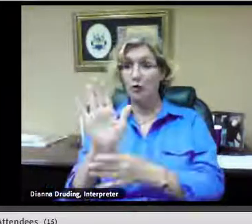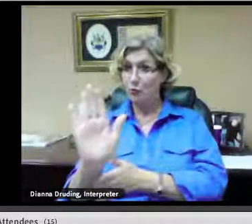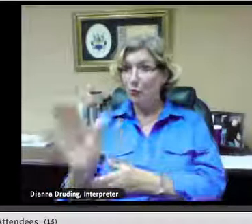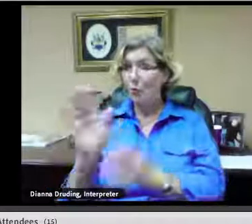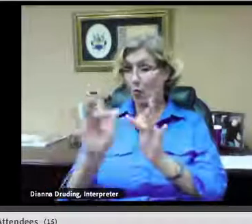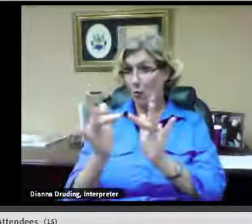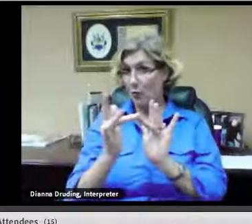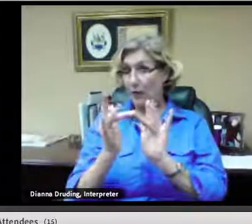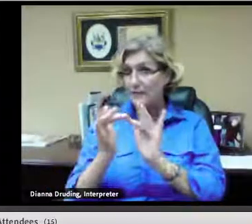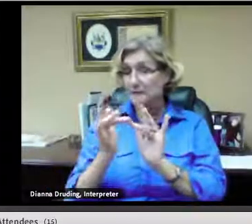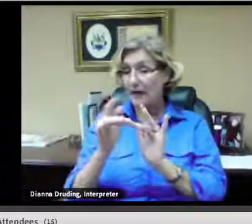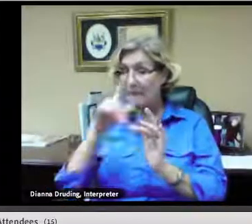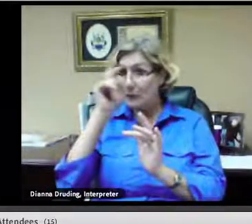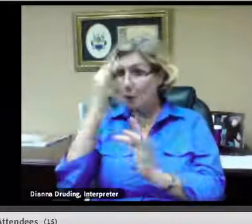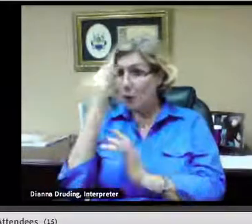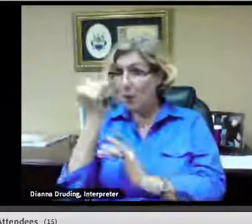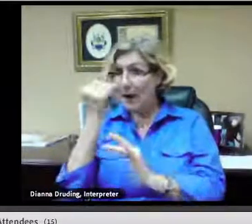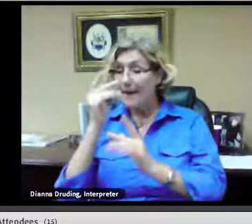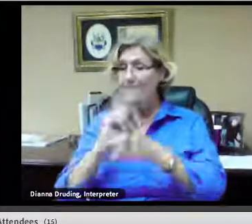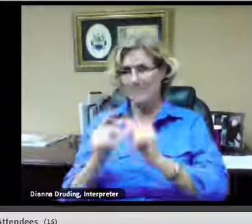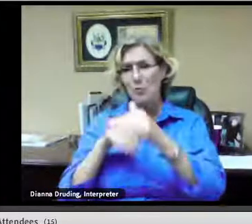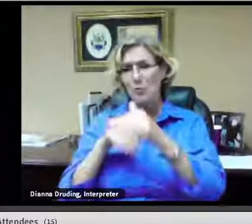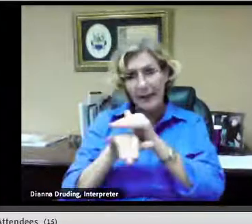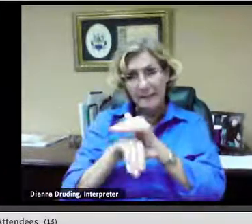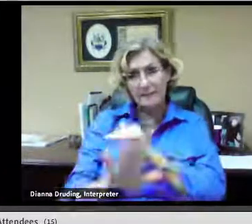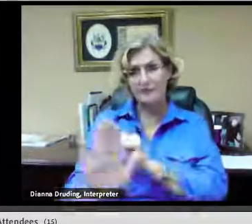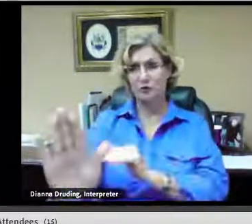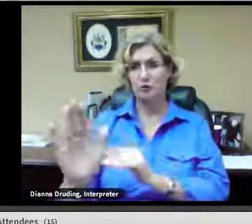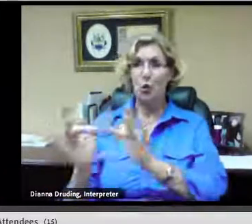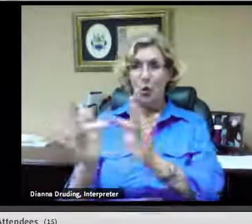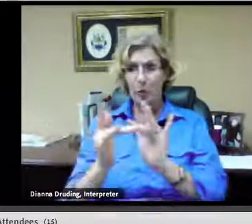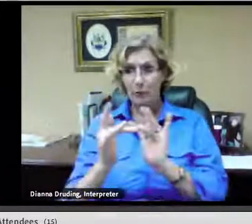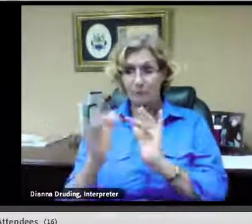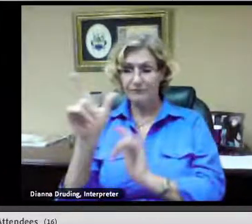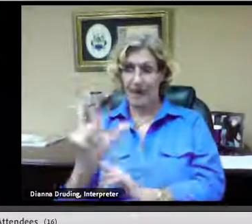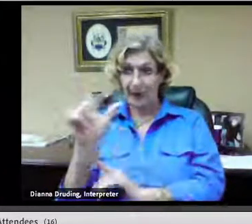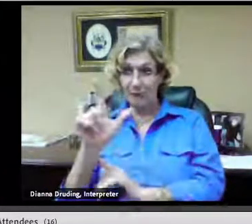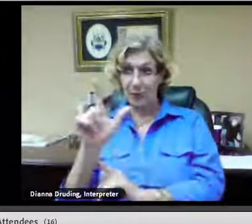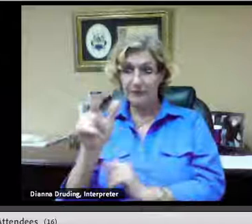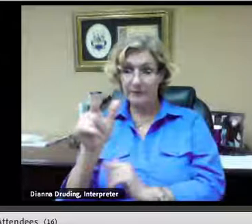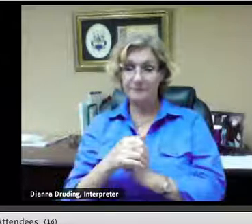or may want to access your library and its programs, but they can't physically come into the door